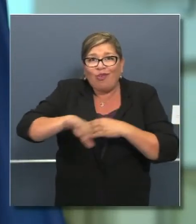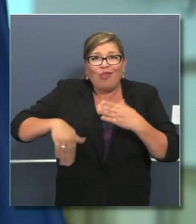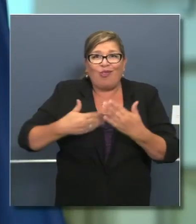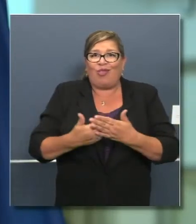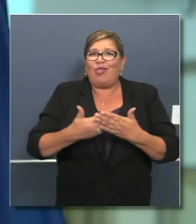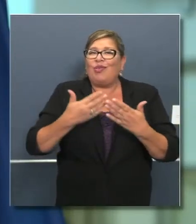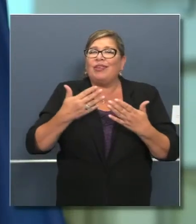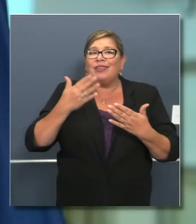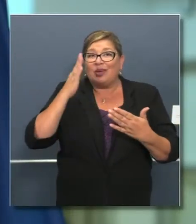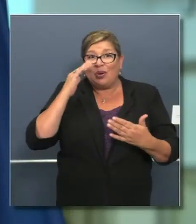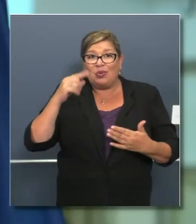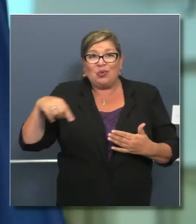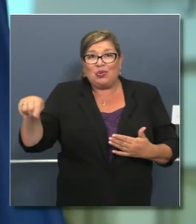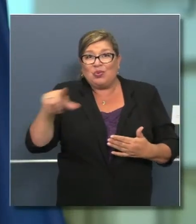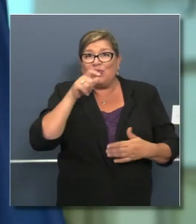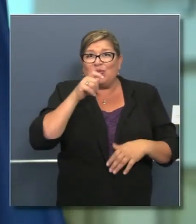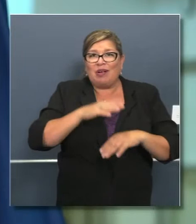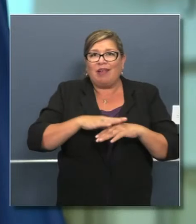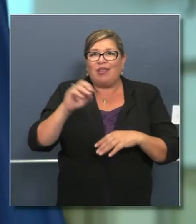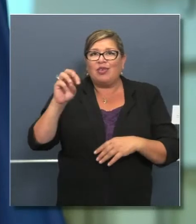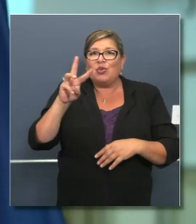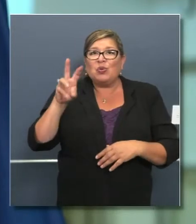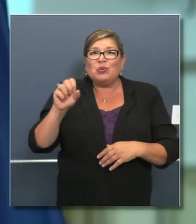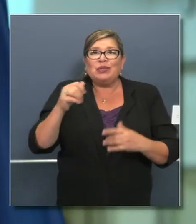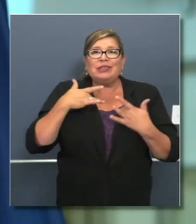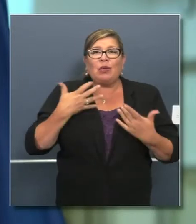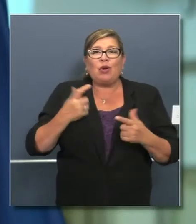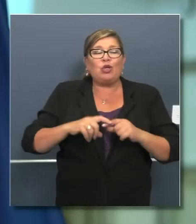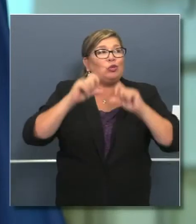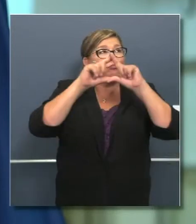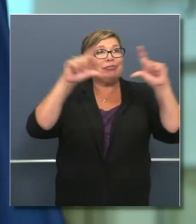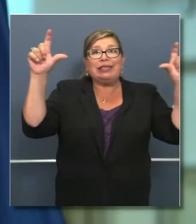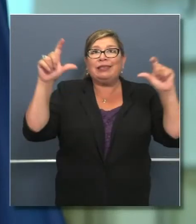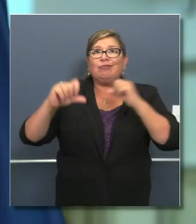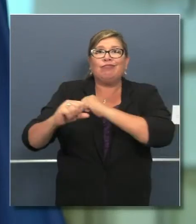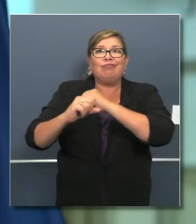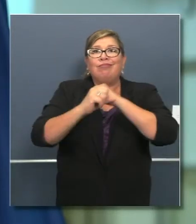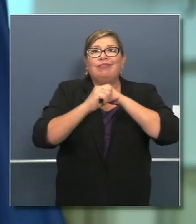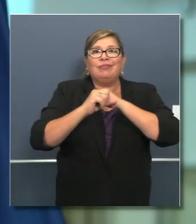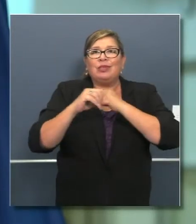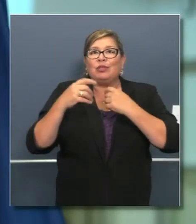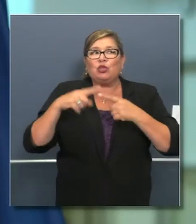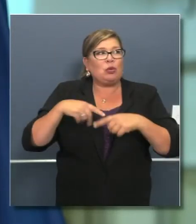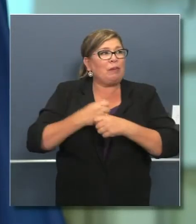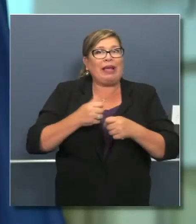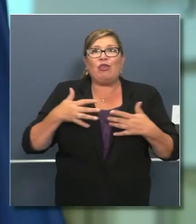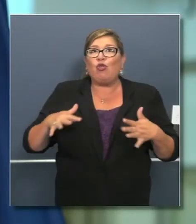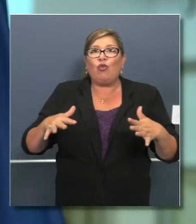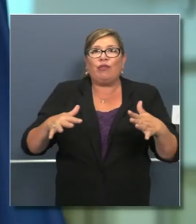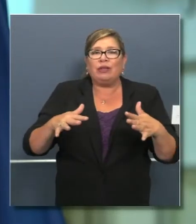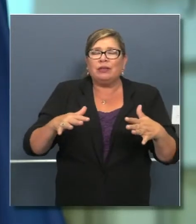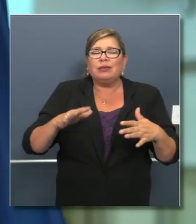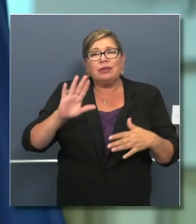headlines in order to create anxiety and stress my intention today of mentioning that was not to